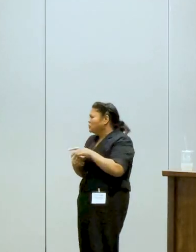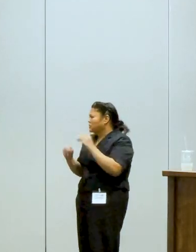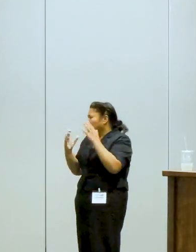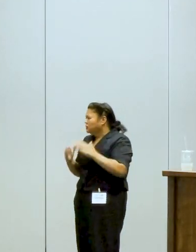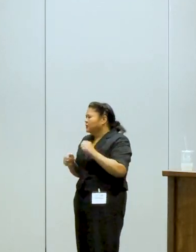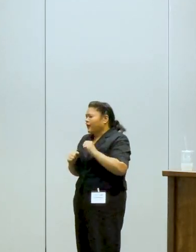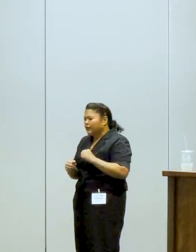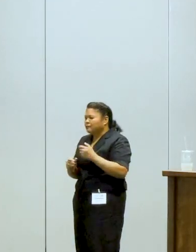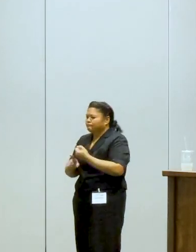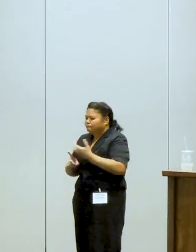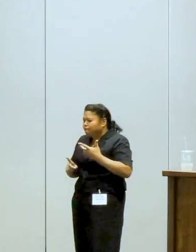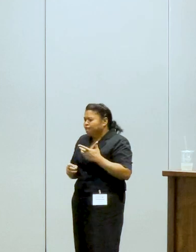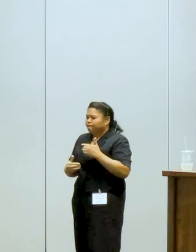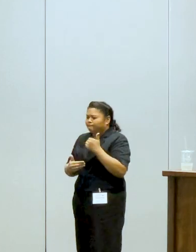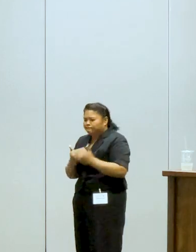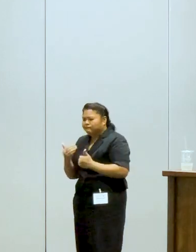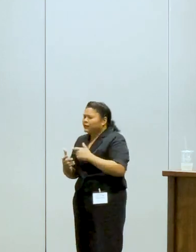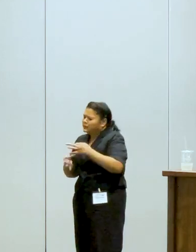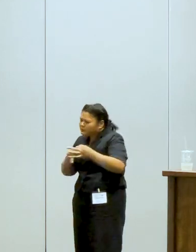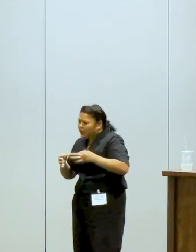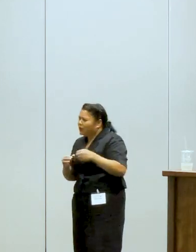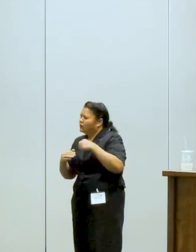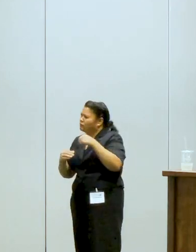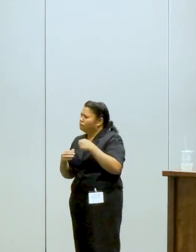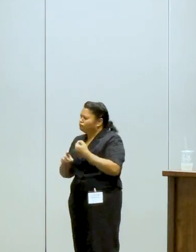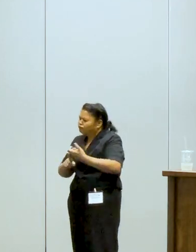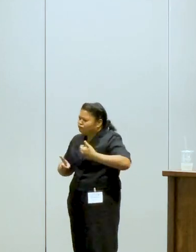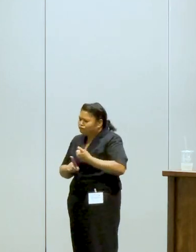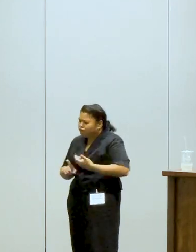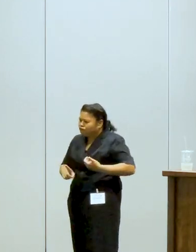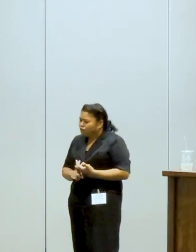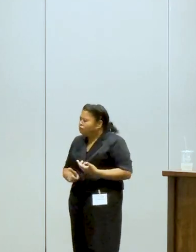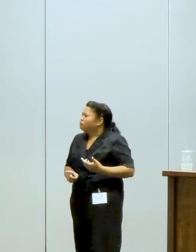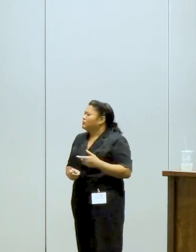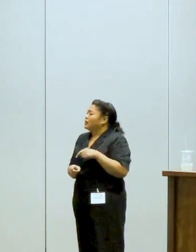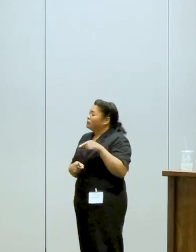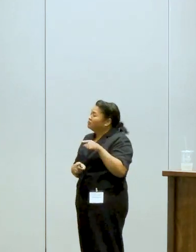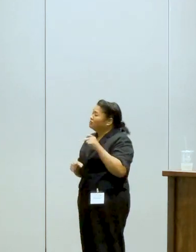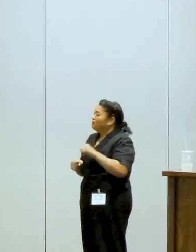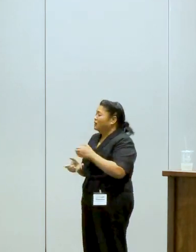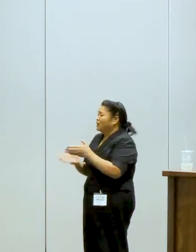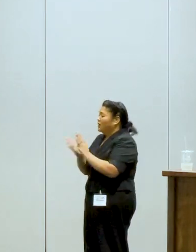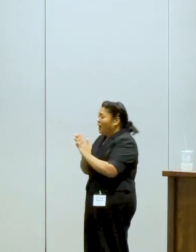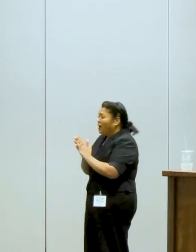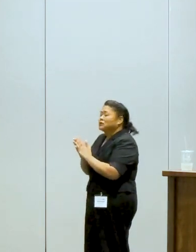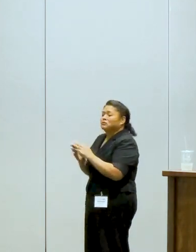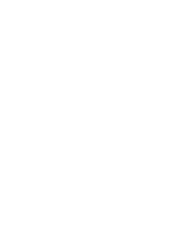immediately, and they can request explanations in such a way that complements their own learning preferences.